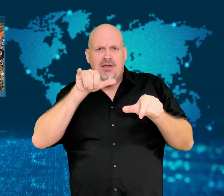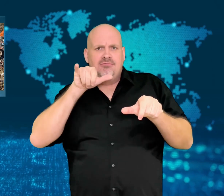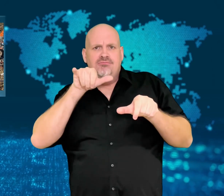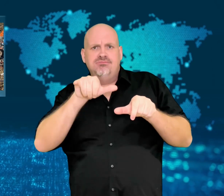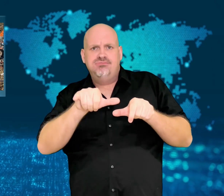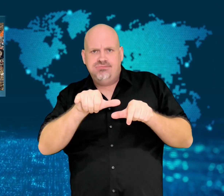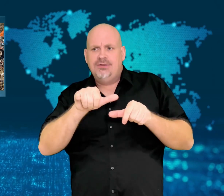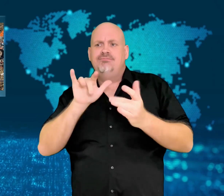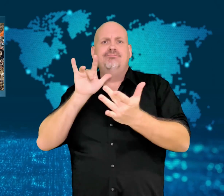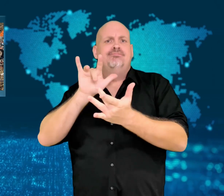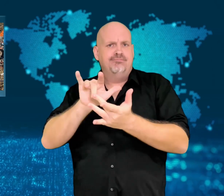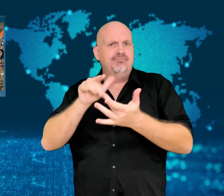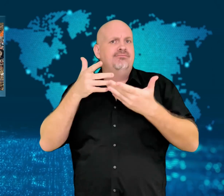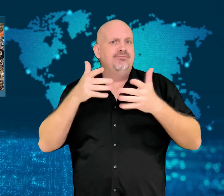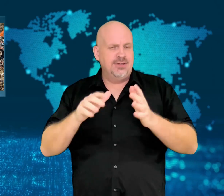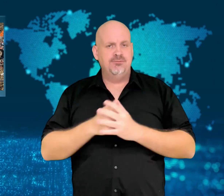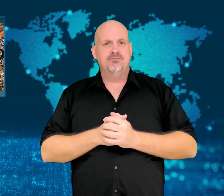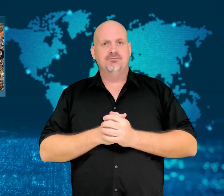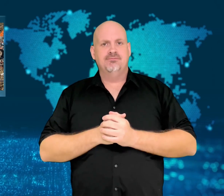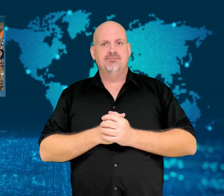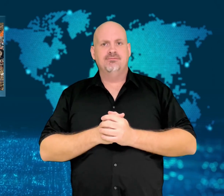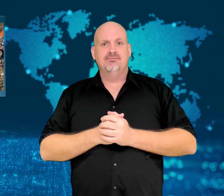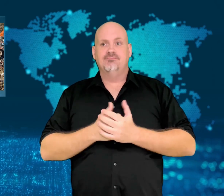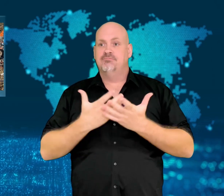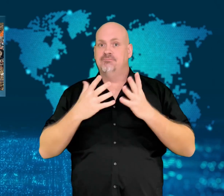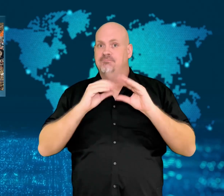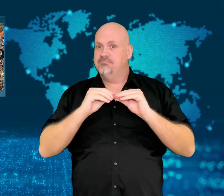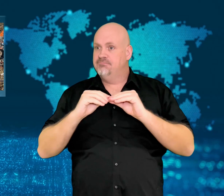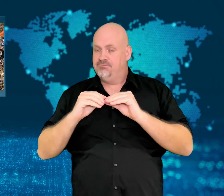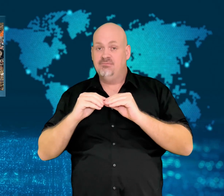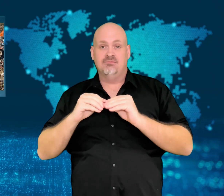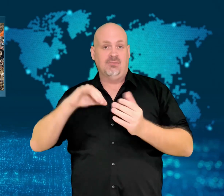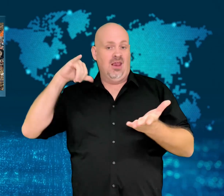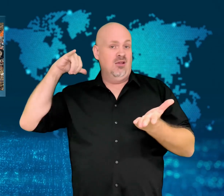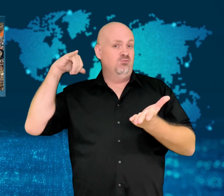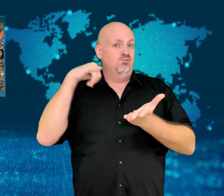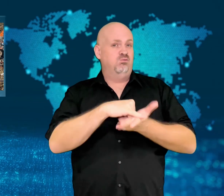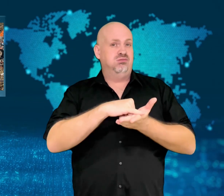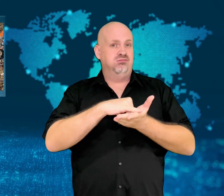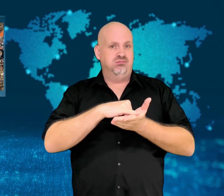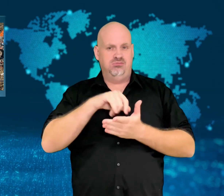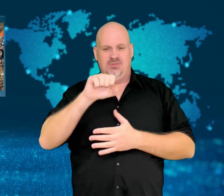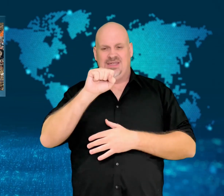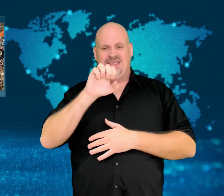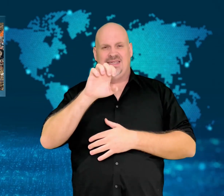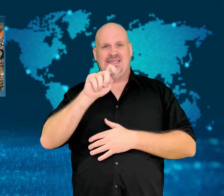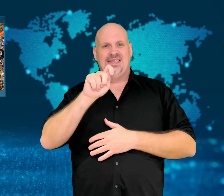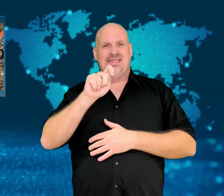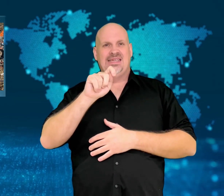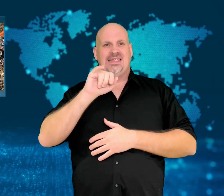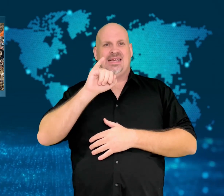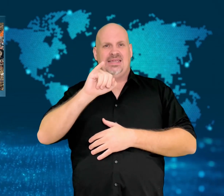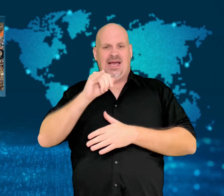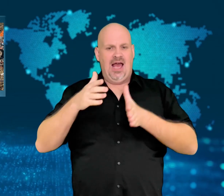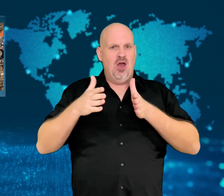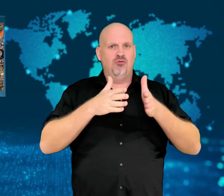It then crashed on the bank of the Seti River Gorge before catching fire.